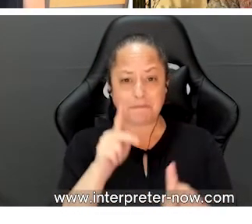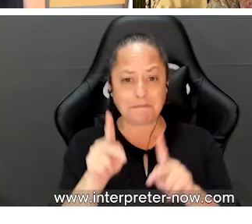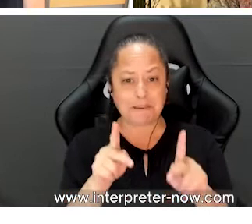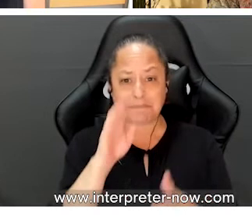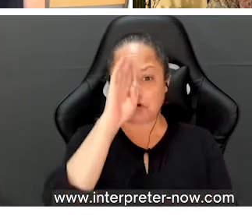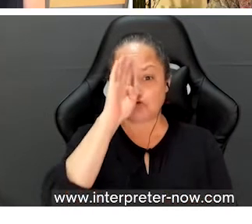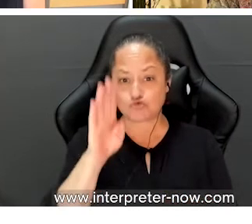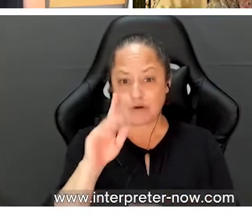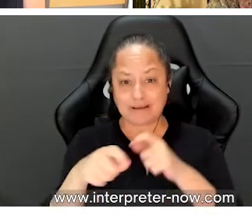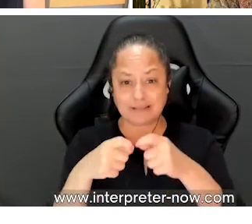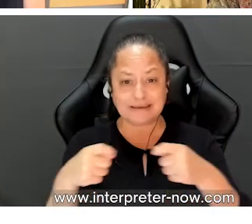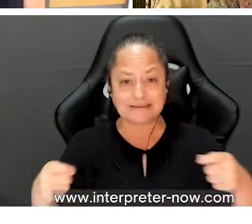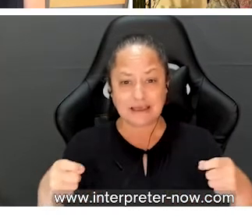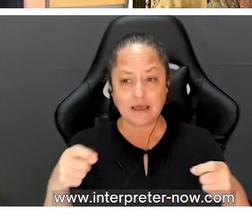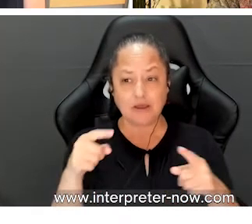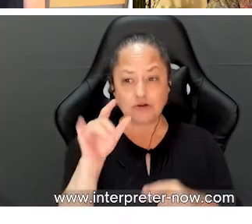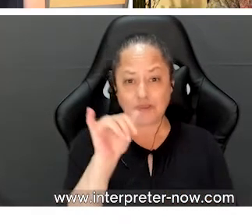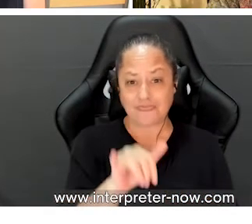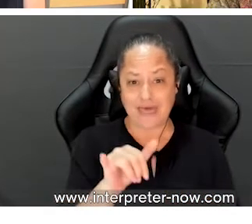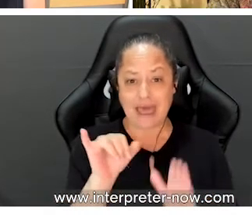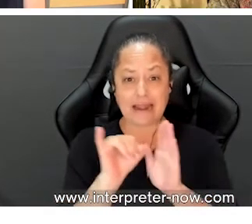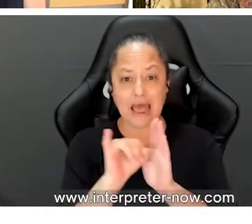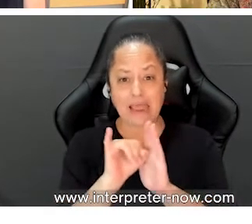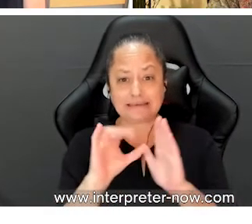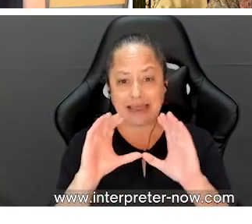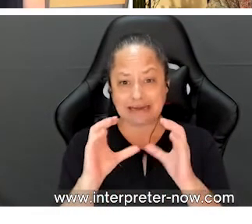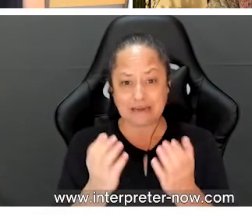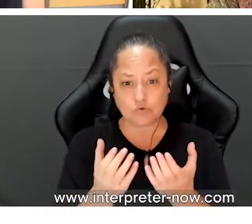tied to that identity group.